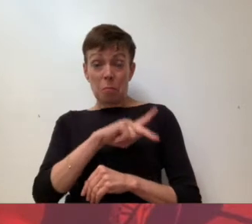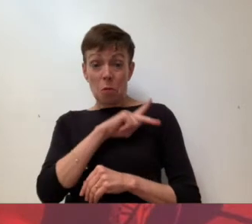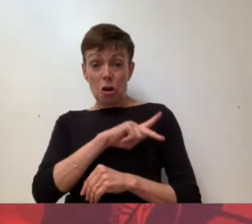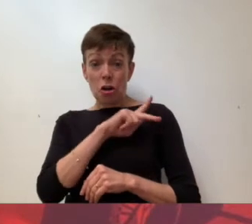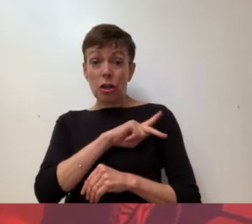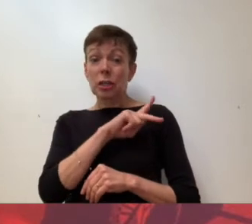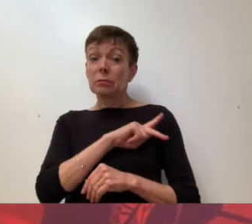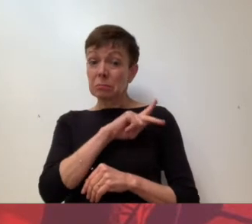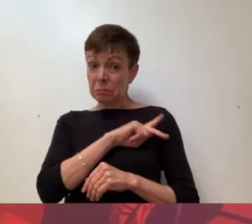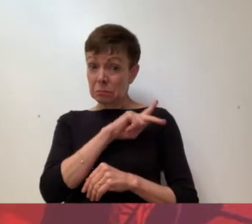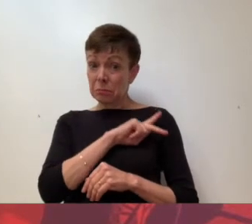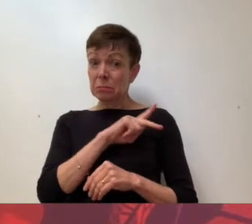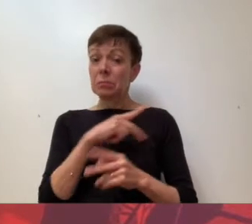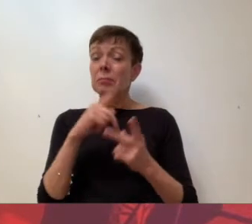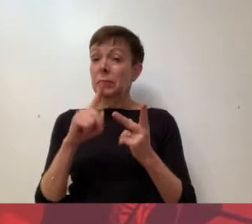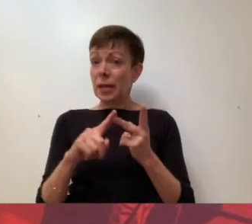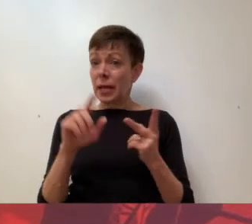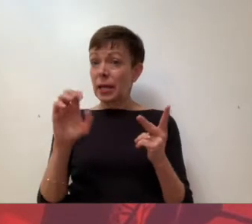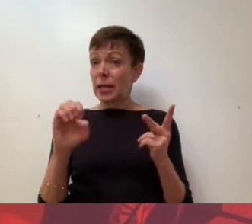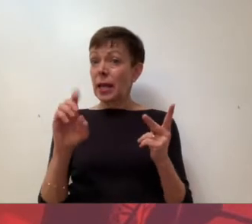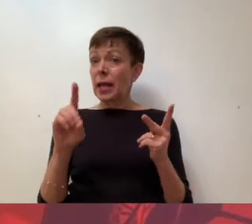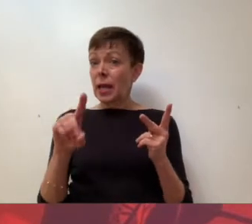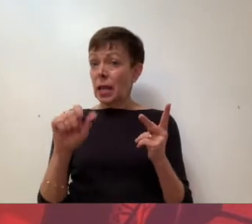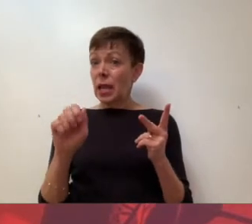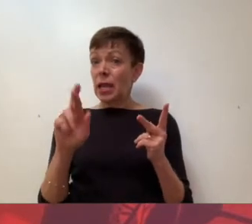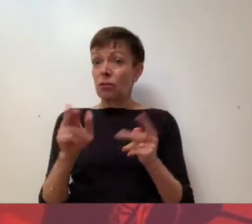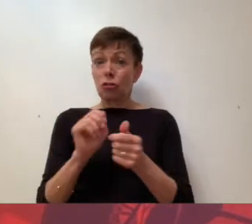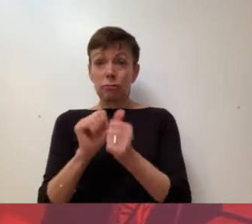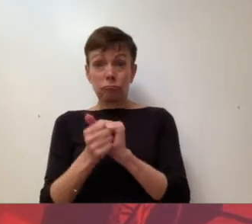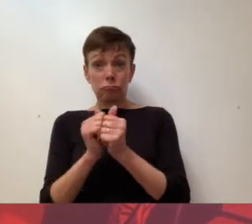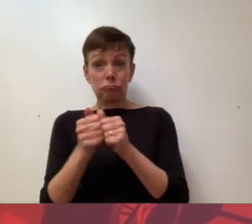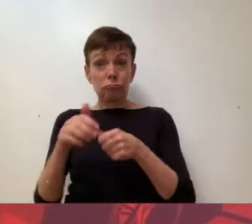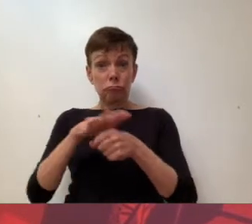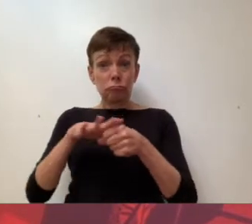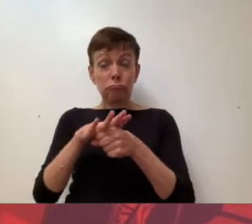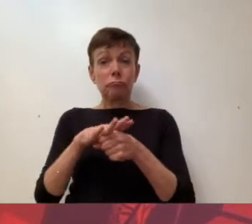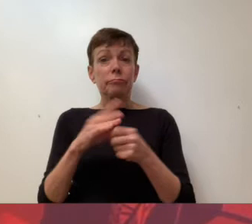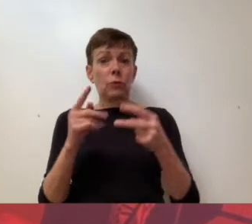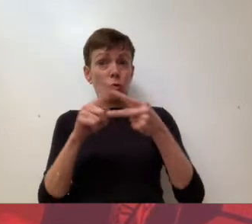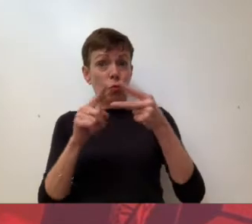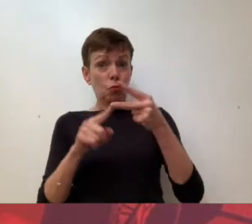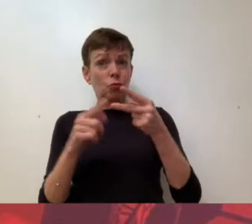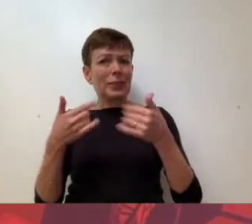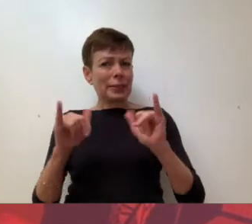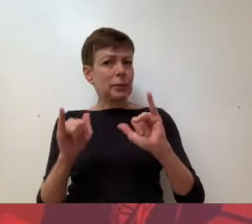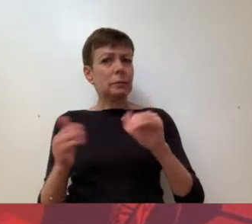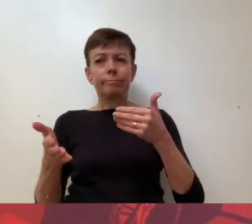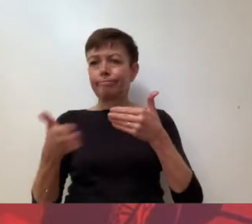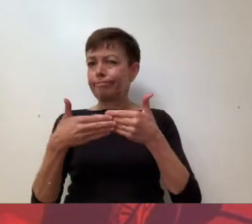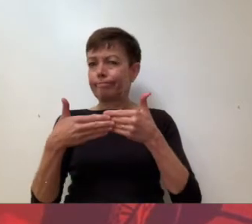Chief Park (including Setters Place at Great Chief Park) as well as Edgar Athletic Park